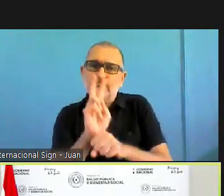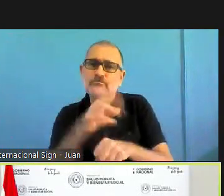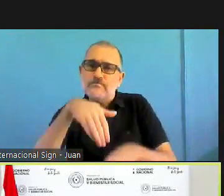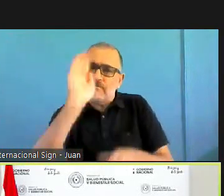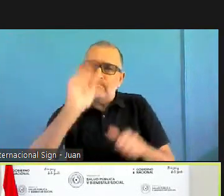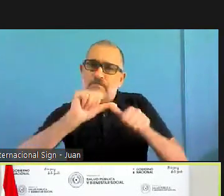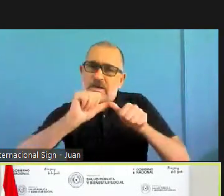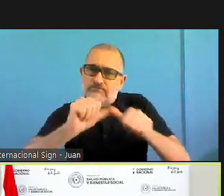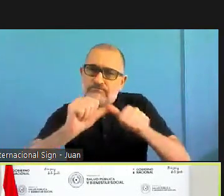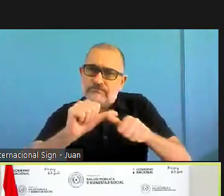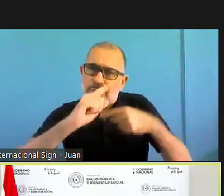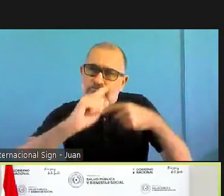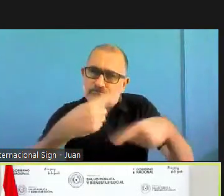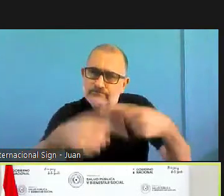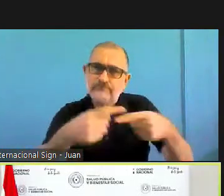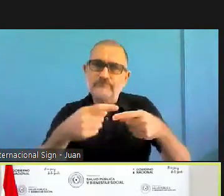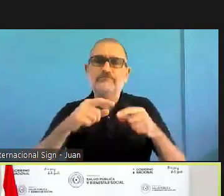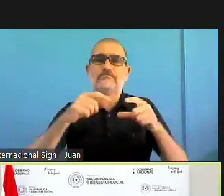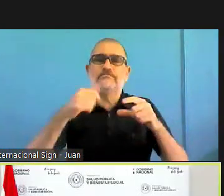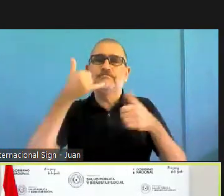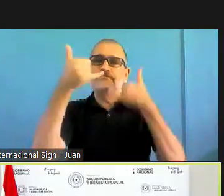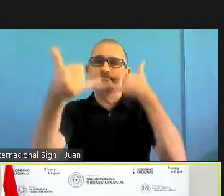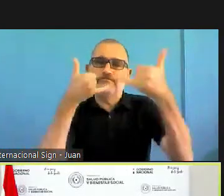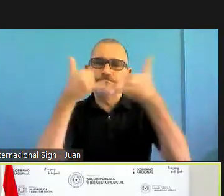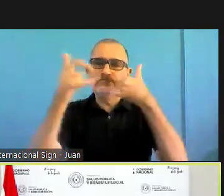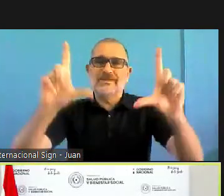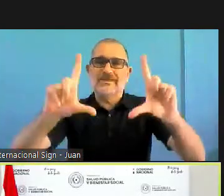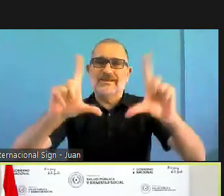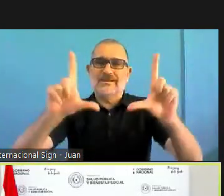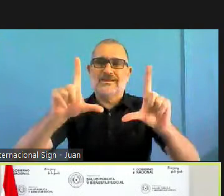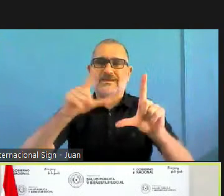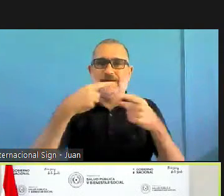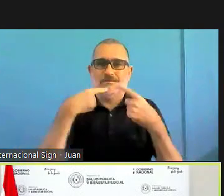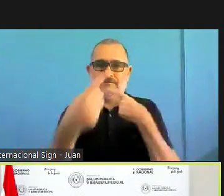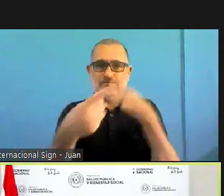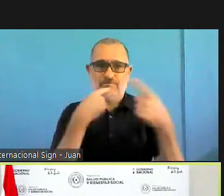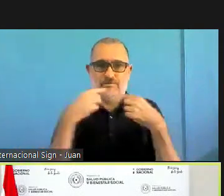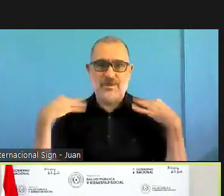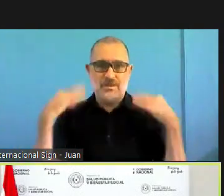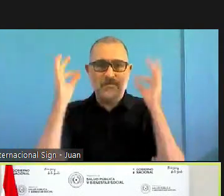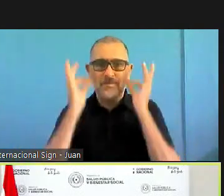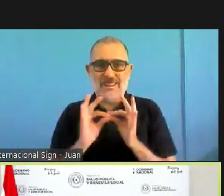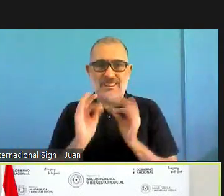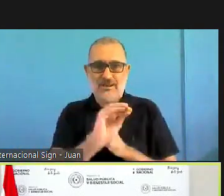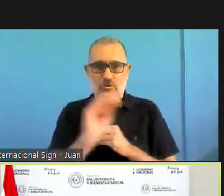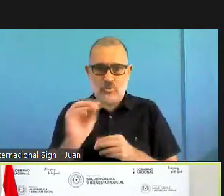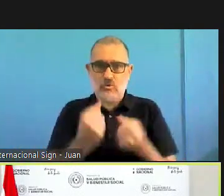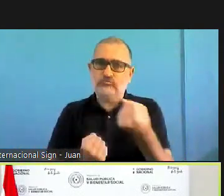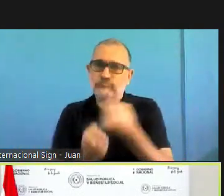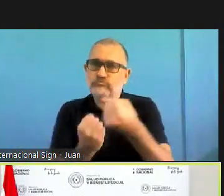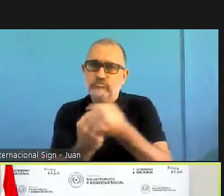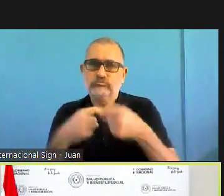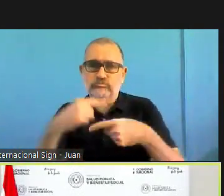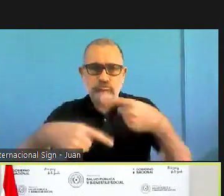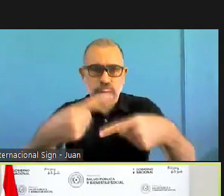Other things that changed was: We have had to reduce the frequency of seeing people, especially when they